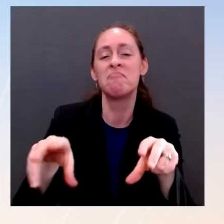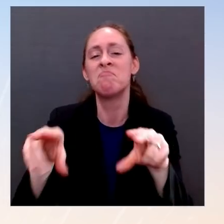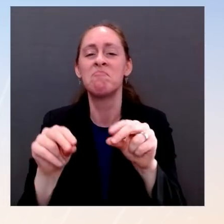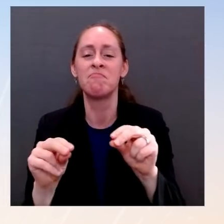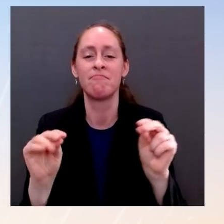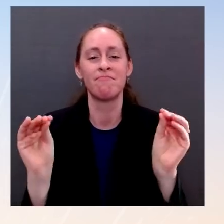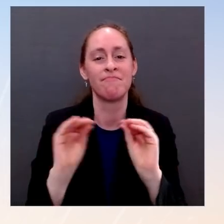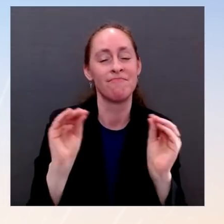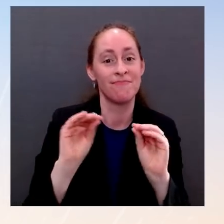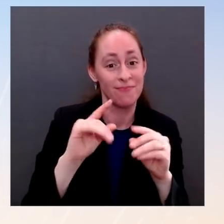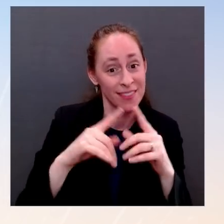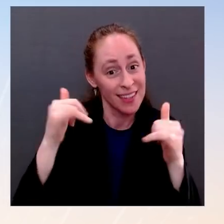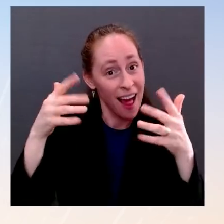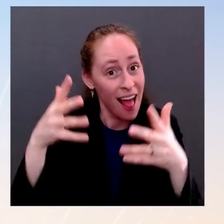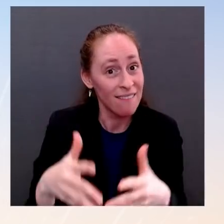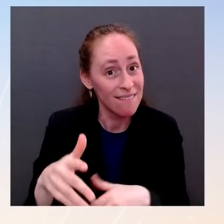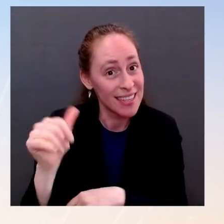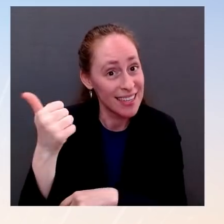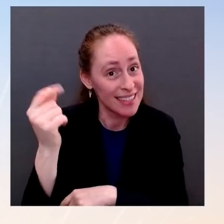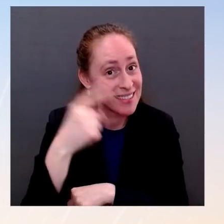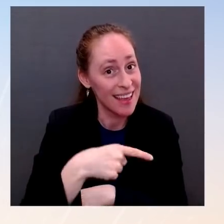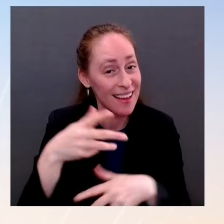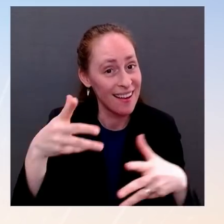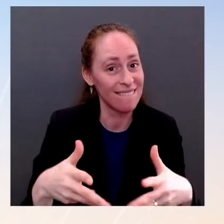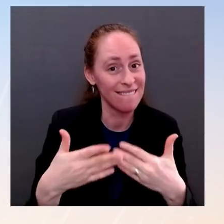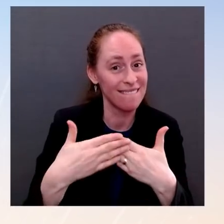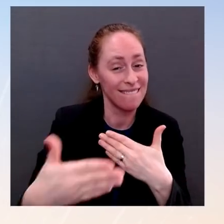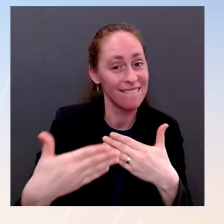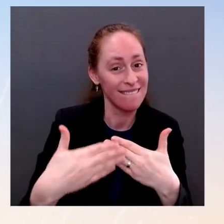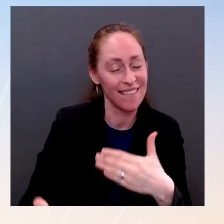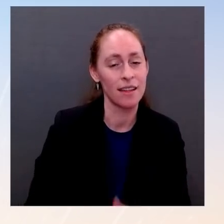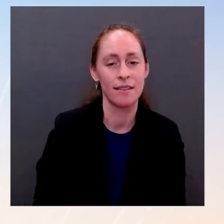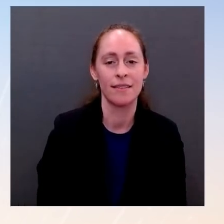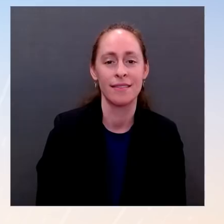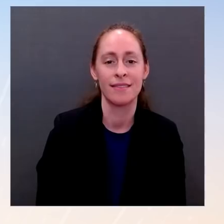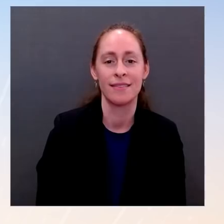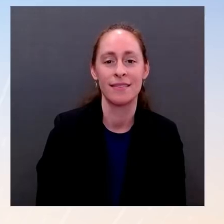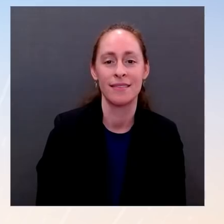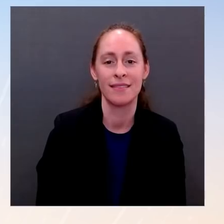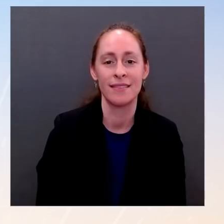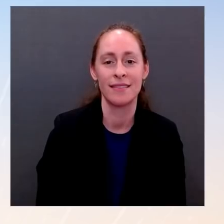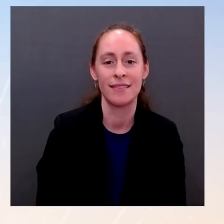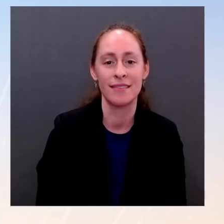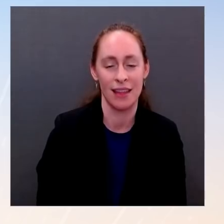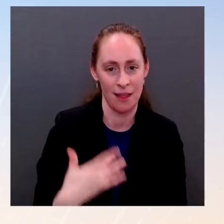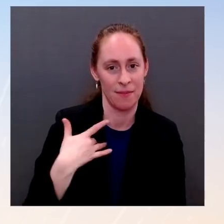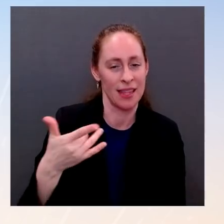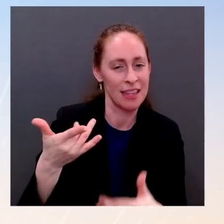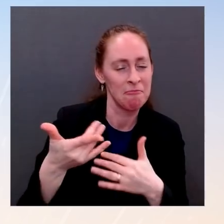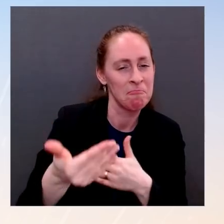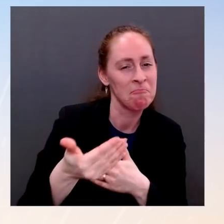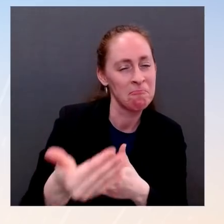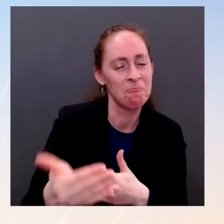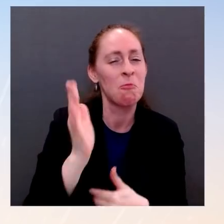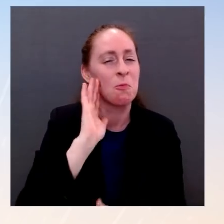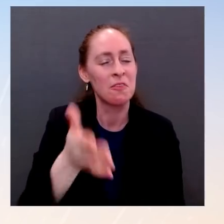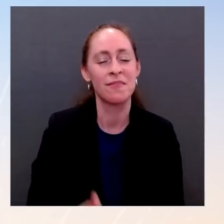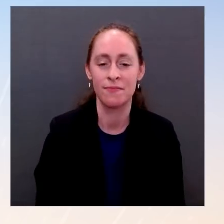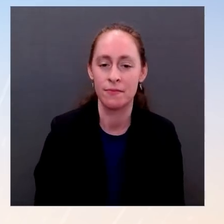the interviews -- but I'm not going to be able to give you an update on that from here. The Press: One other thing. On COVID, I believe that only four,